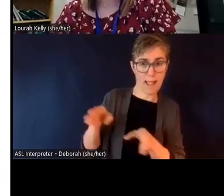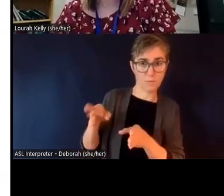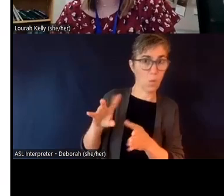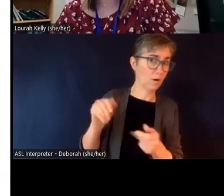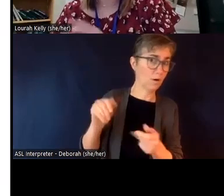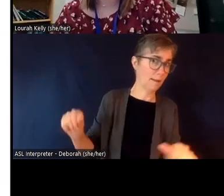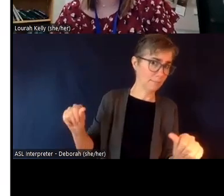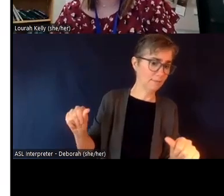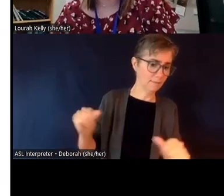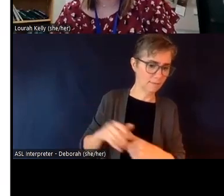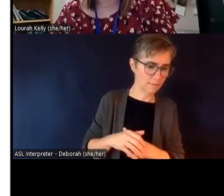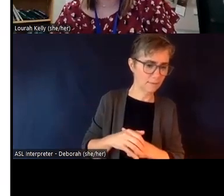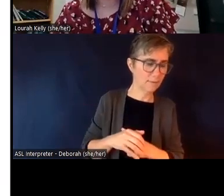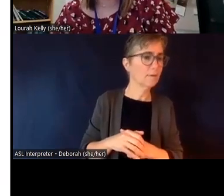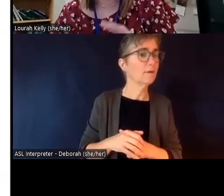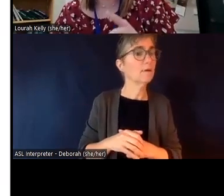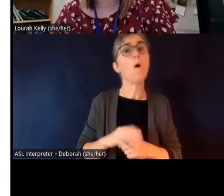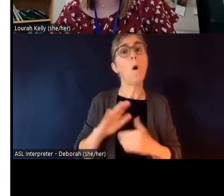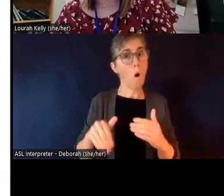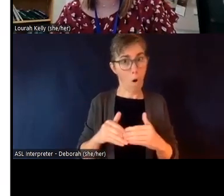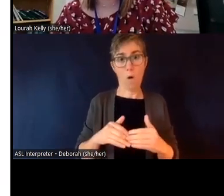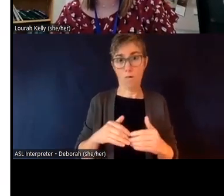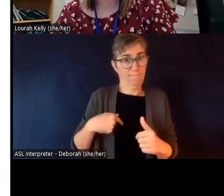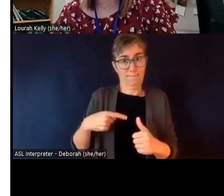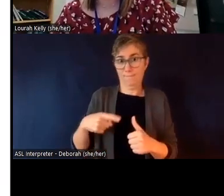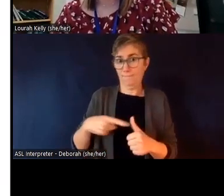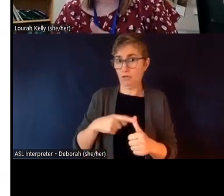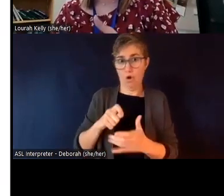They're all first author papers of mine in peer reviewed journals.